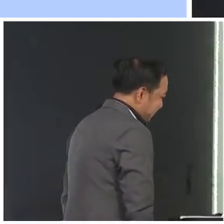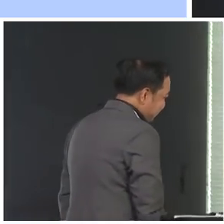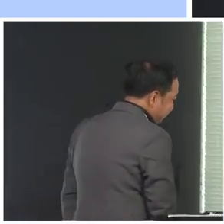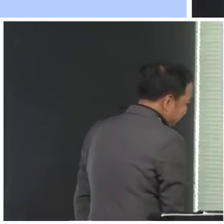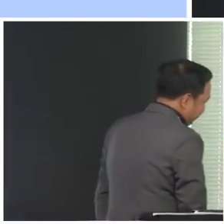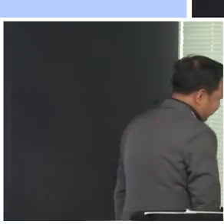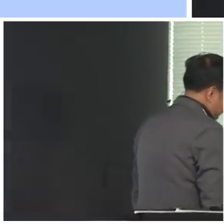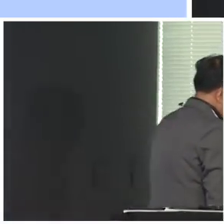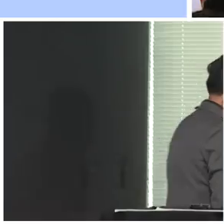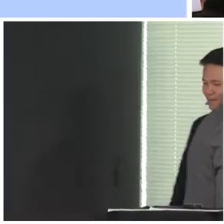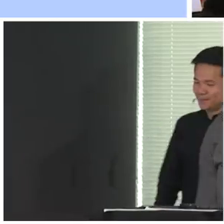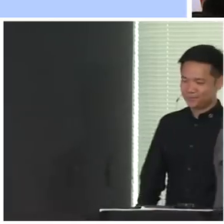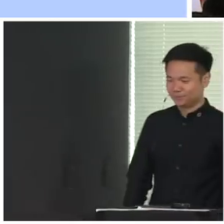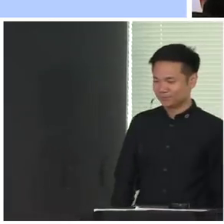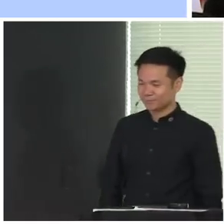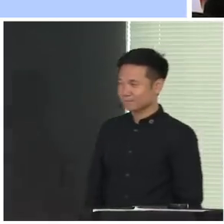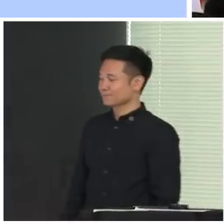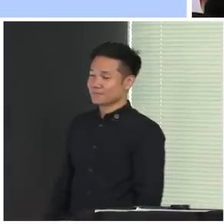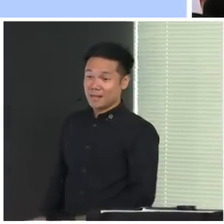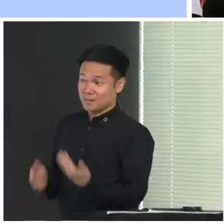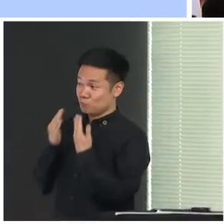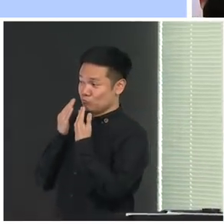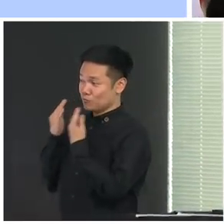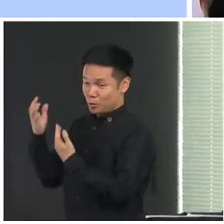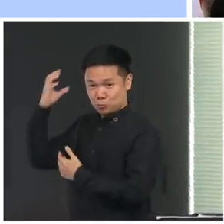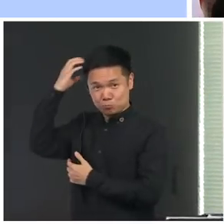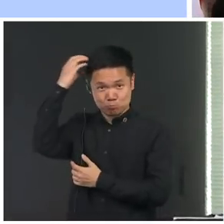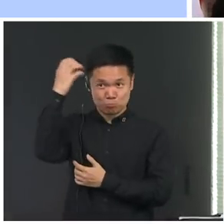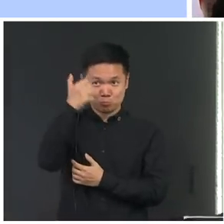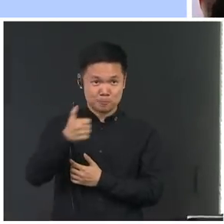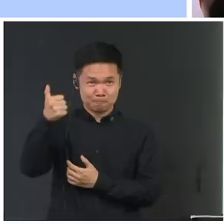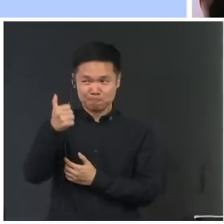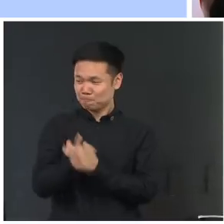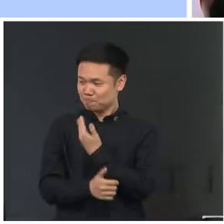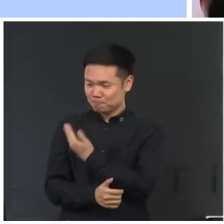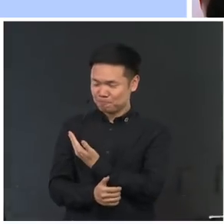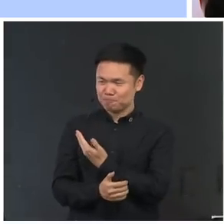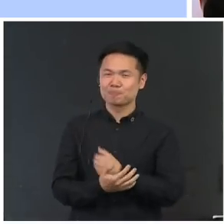Prefecture from Tottori to konotori Prefecture.